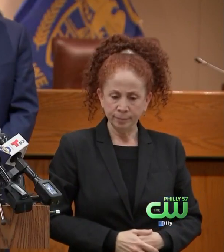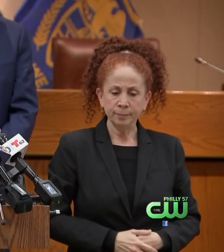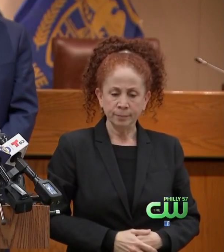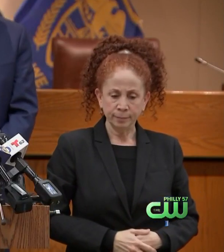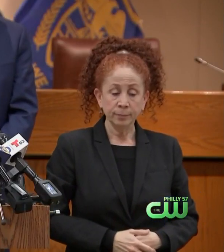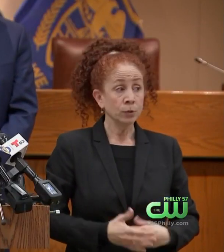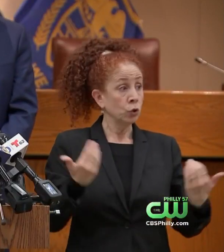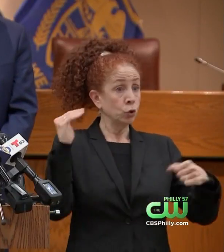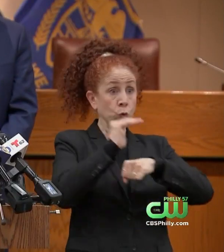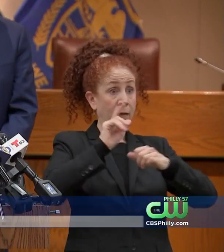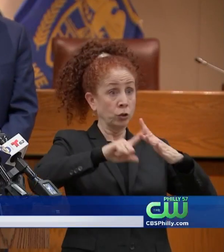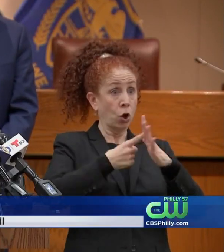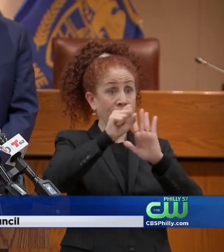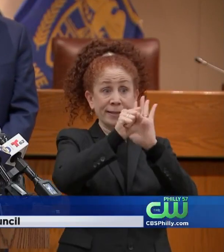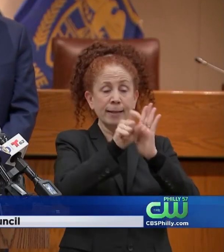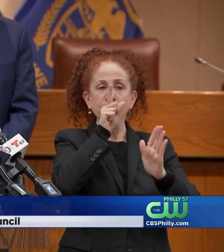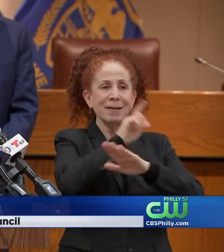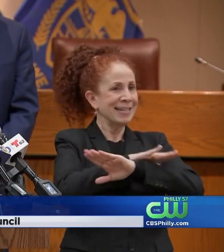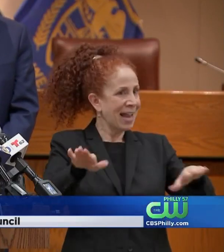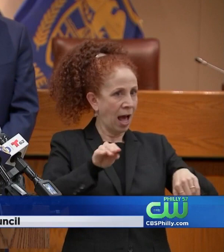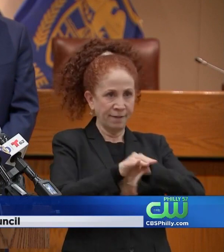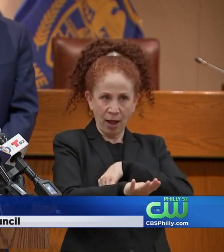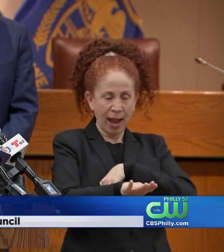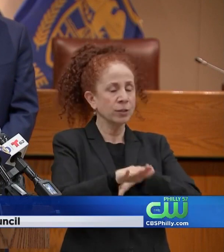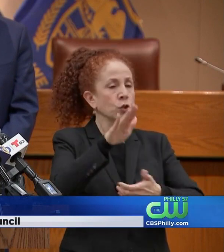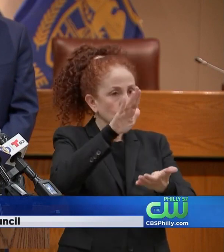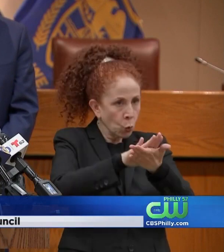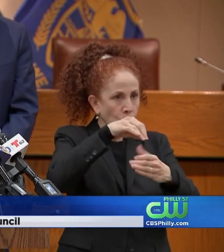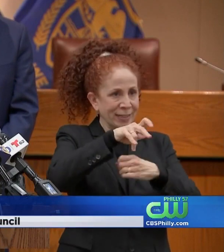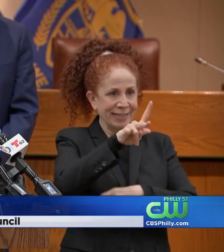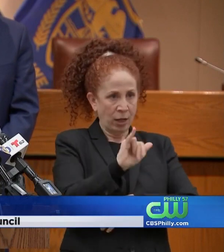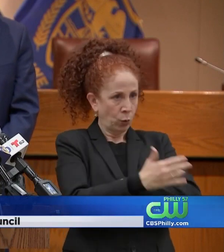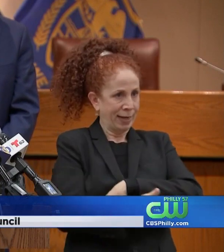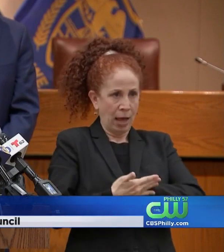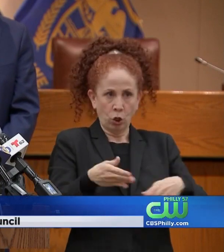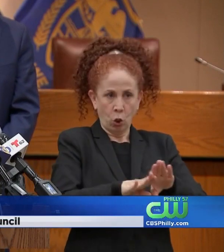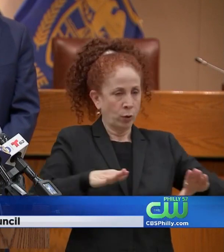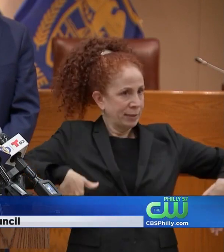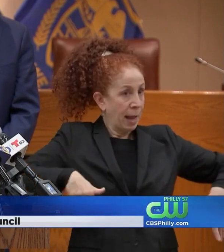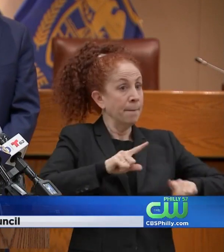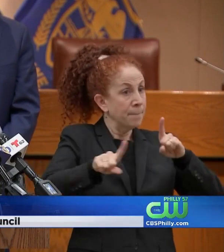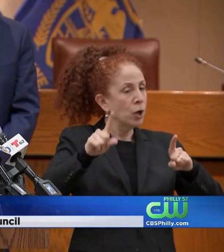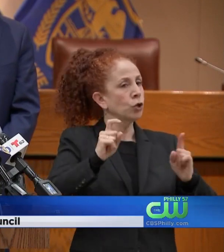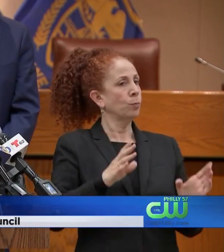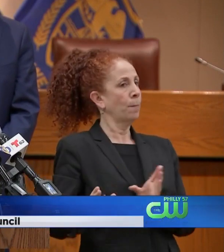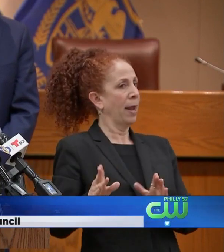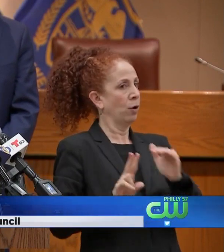HERE IN DELAWARE COUNTY AS OF YET, BUT OFFICIALS SAY RESIDENTS SHOULD PREPARE.